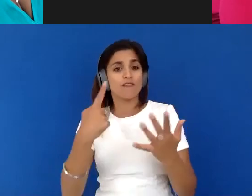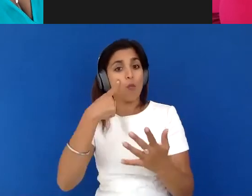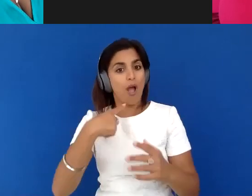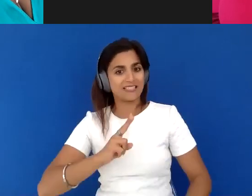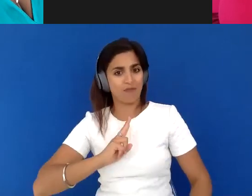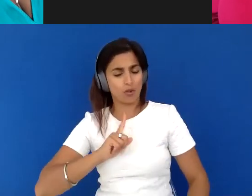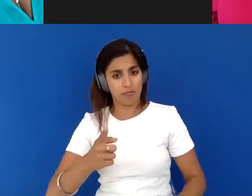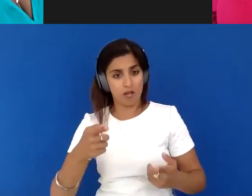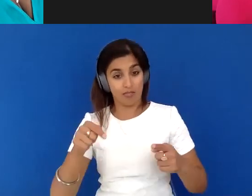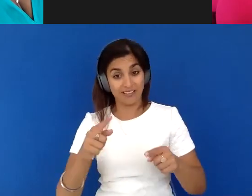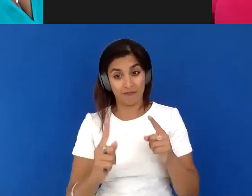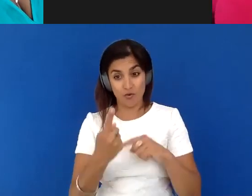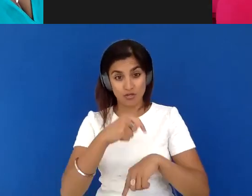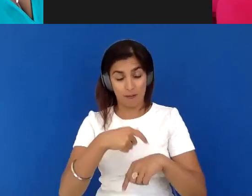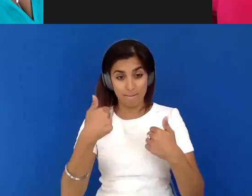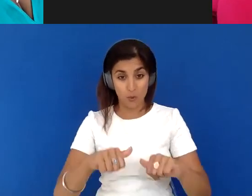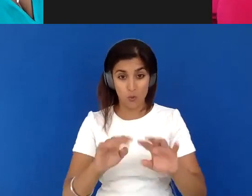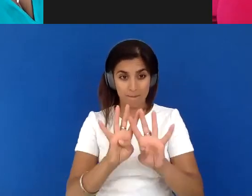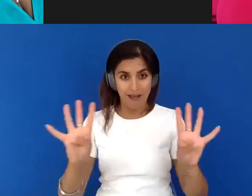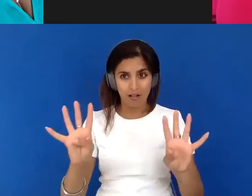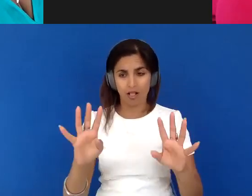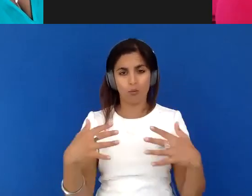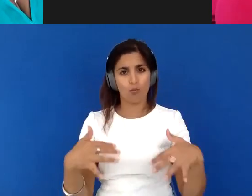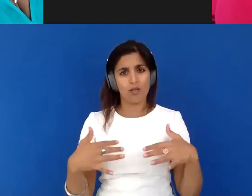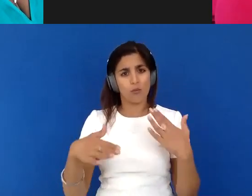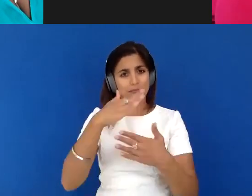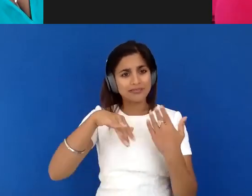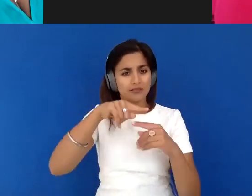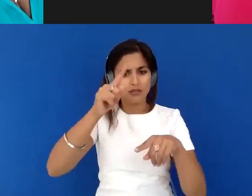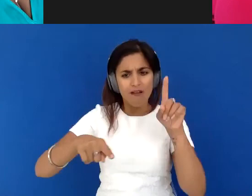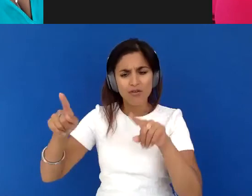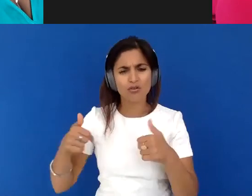panels are filled with white voices and that voice is prevalent and should you